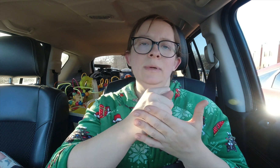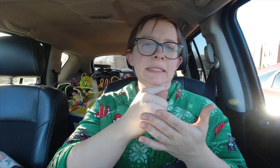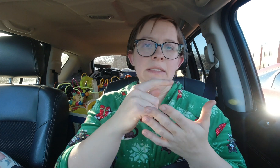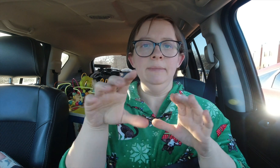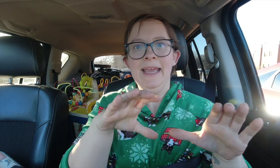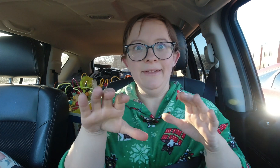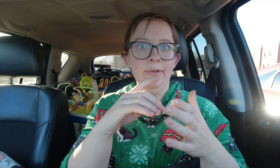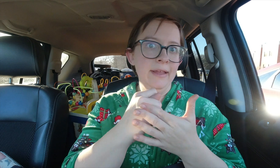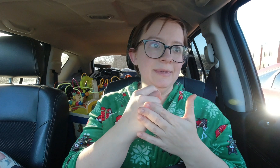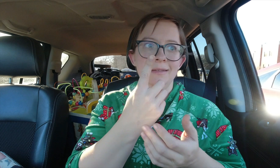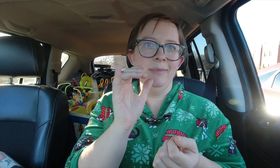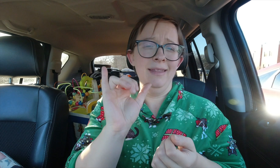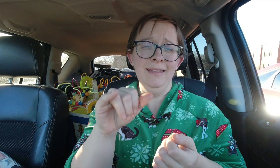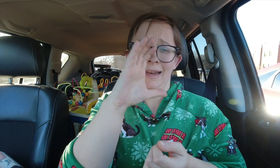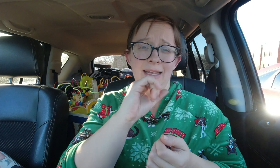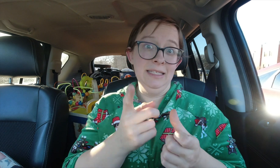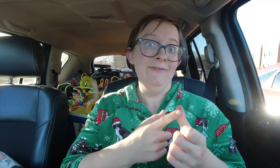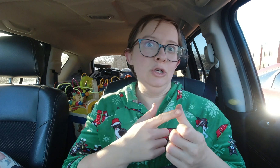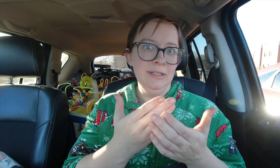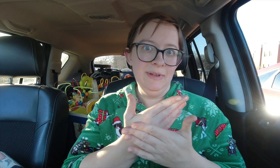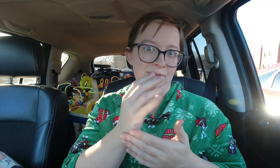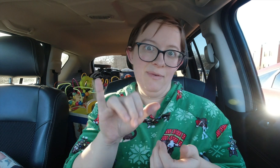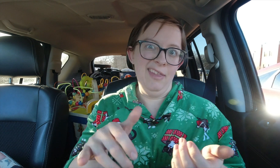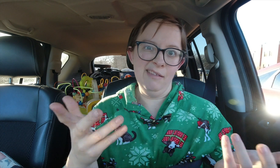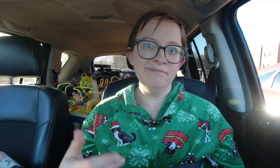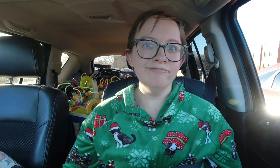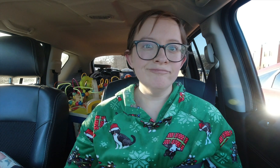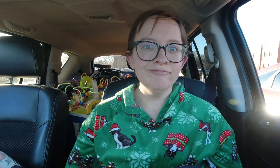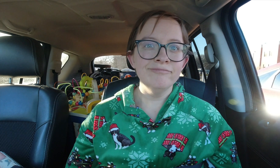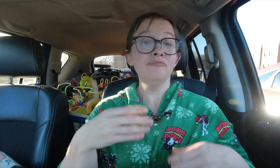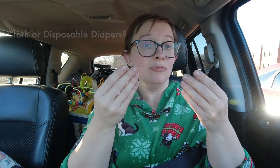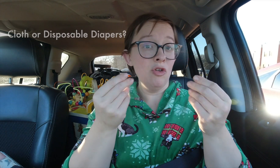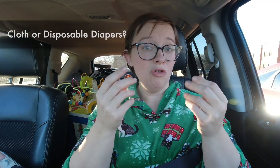I prefer to try more therapeutic reasons, therapies, anything like that first before you go to medications.